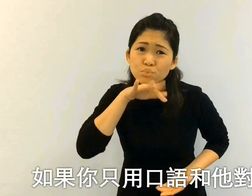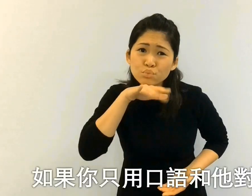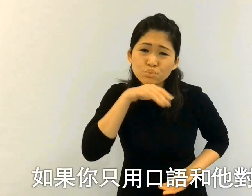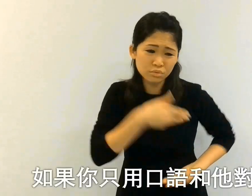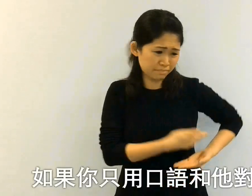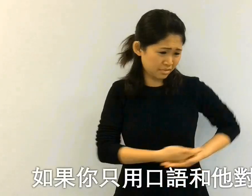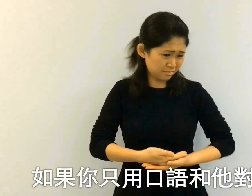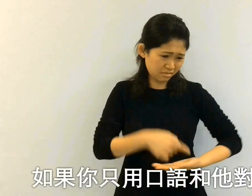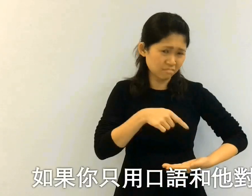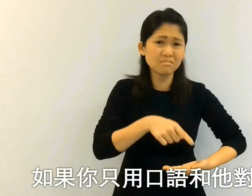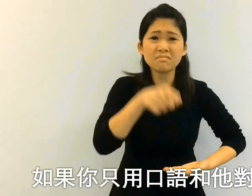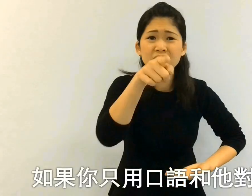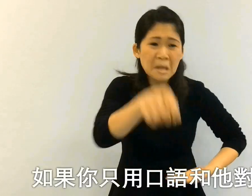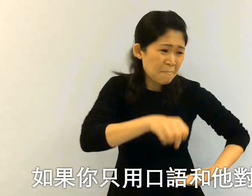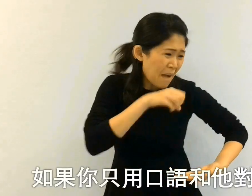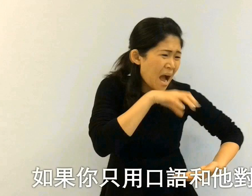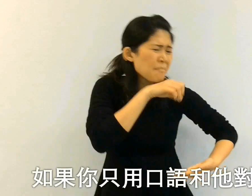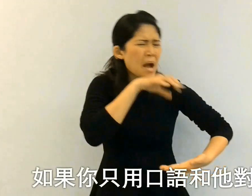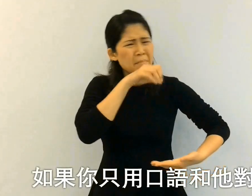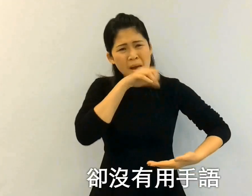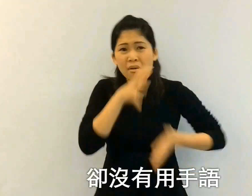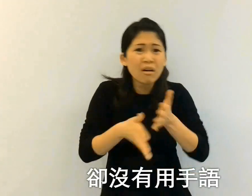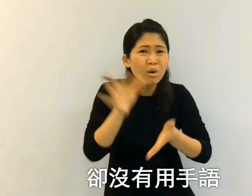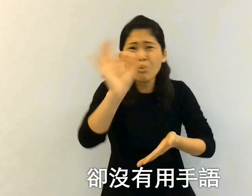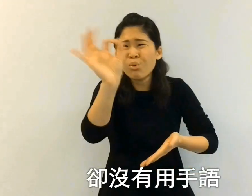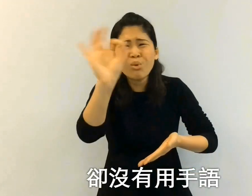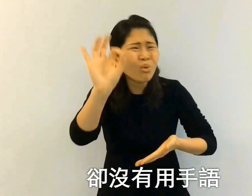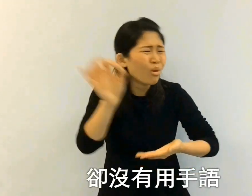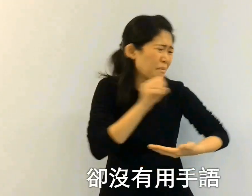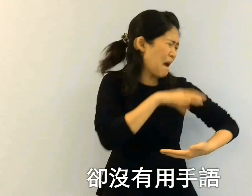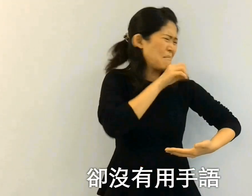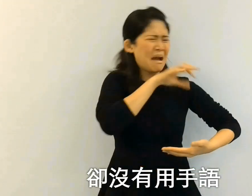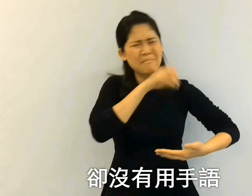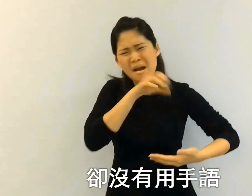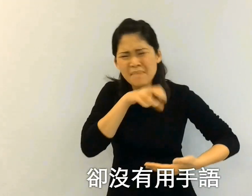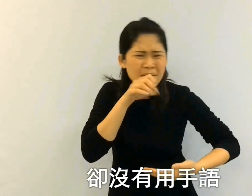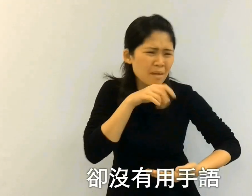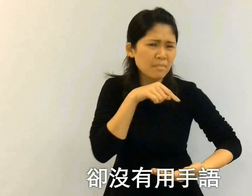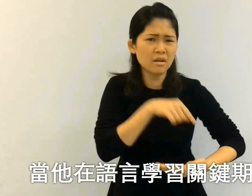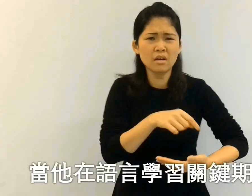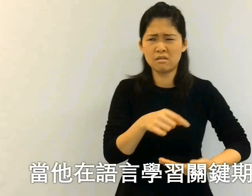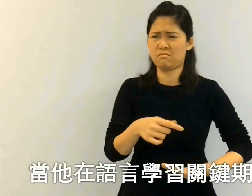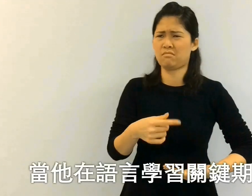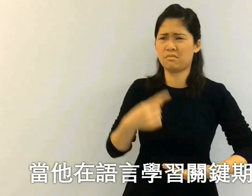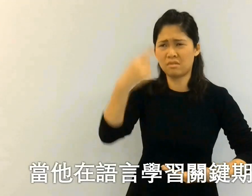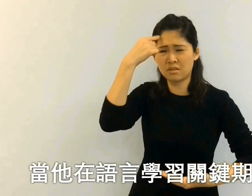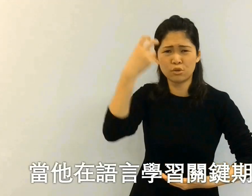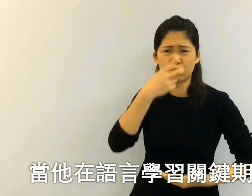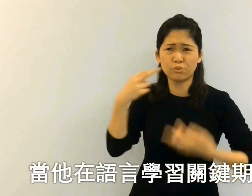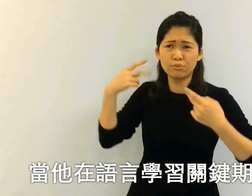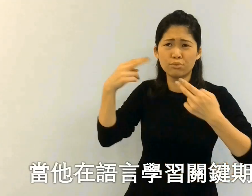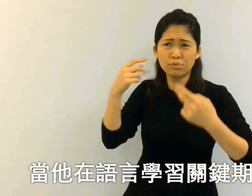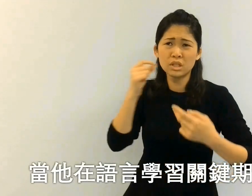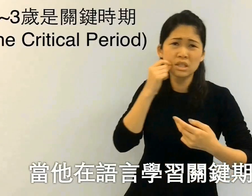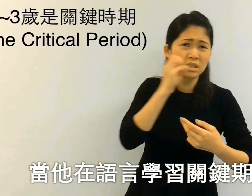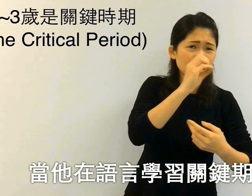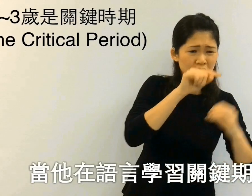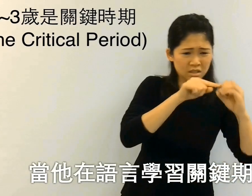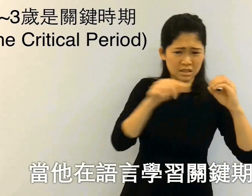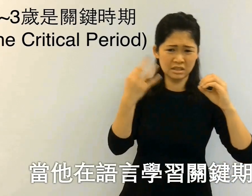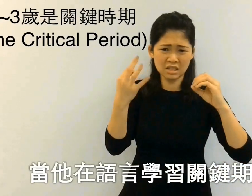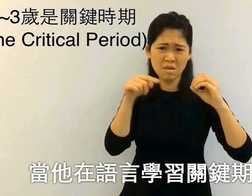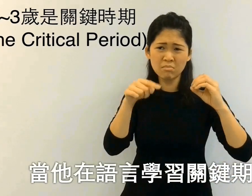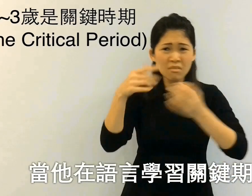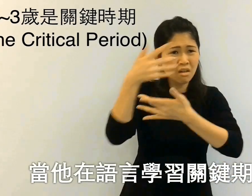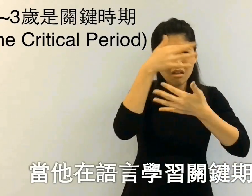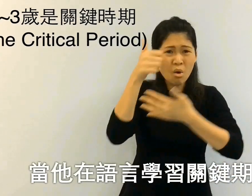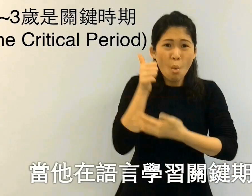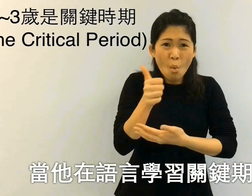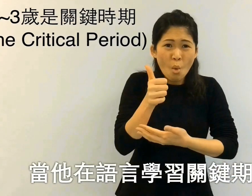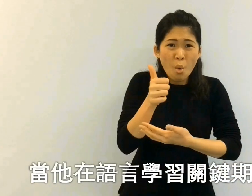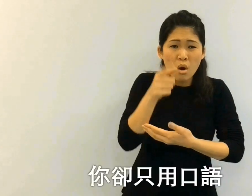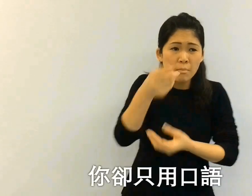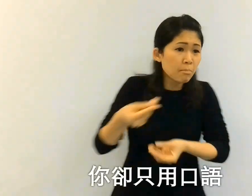If you simply use verbal communication to engage him in conversations, without any sign language, at the critical period of his linguistic development,